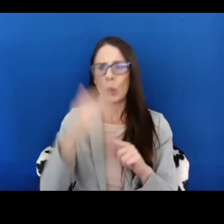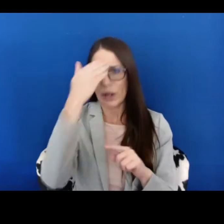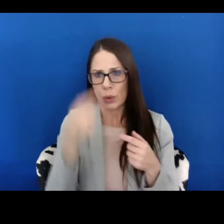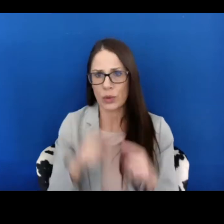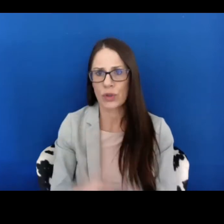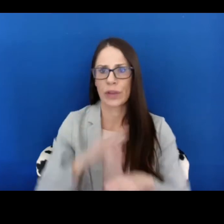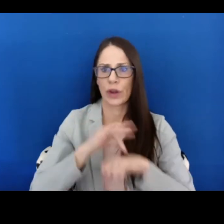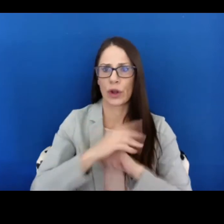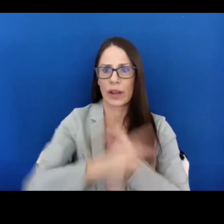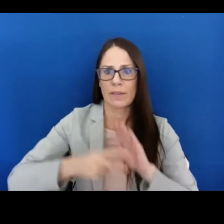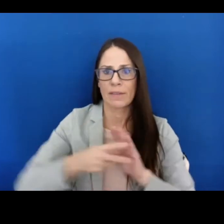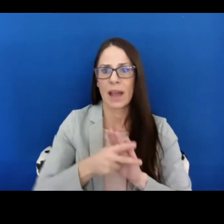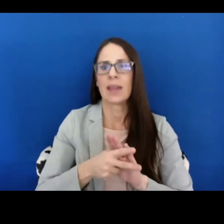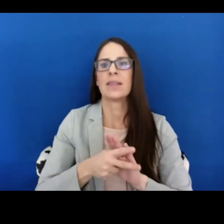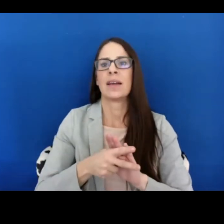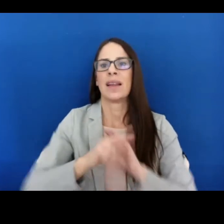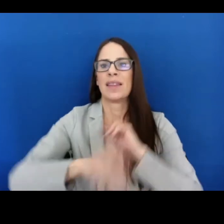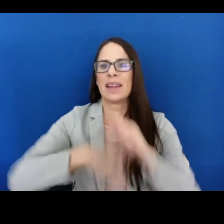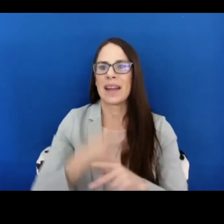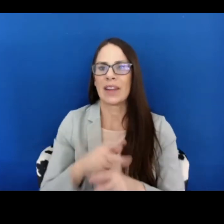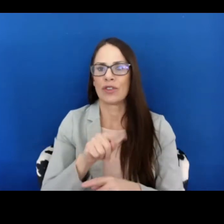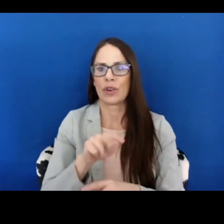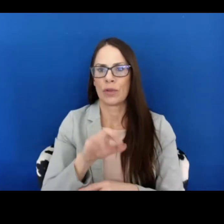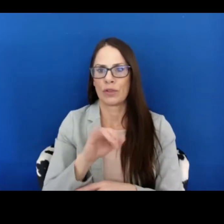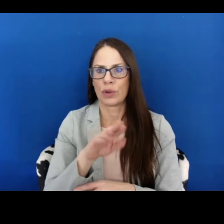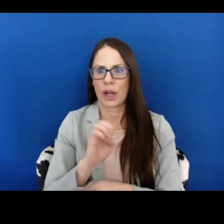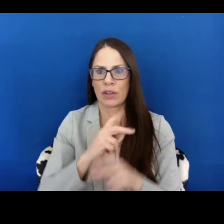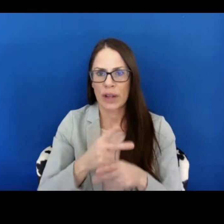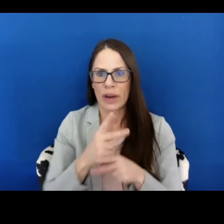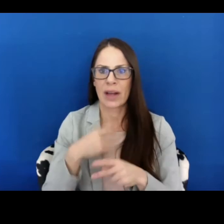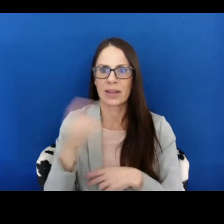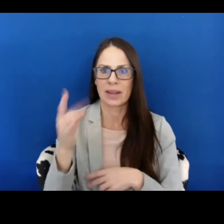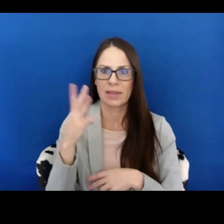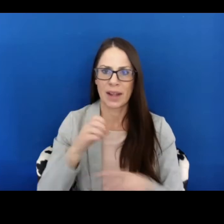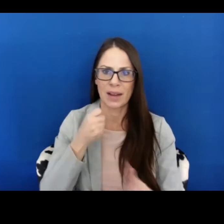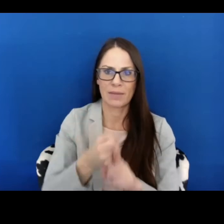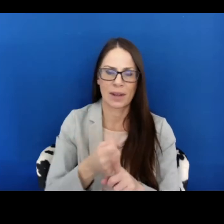care had devastating effects on disabled populations. 15:20:40 Clinicians faced incredibly difficult